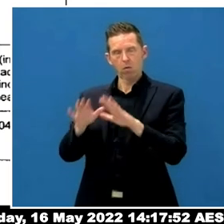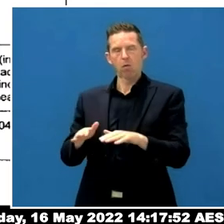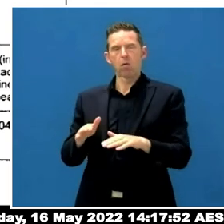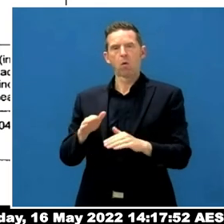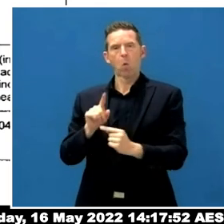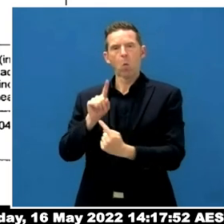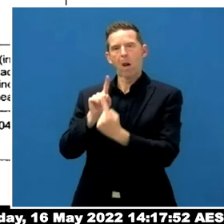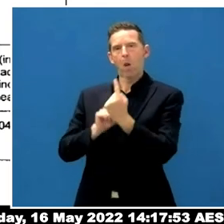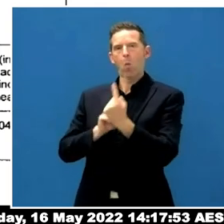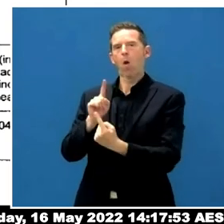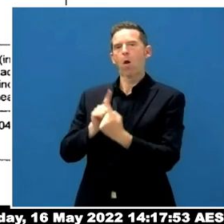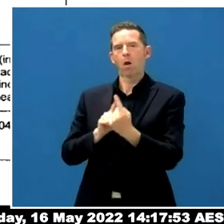You see that? LILLY: Yes, I do.